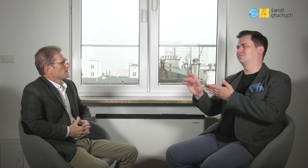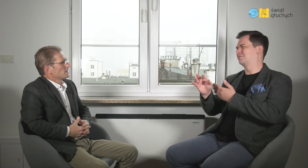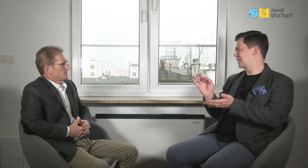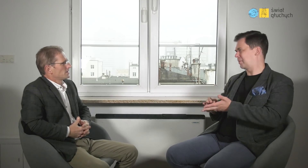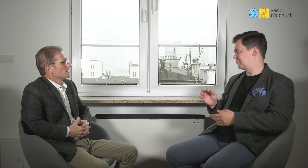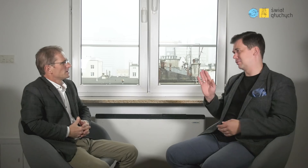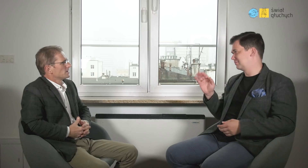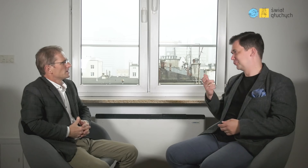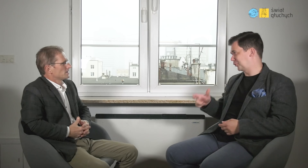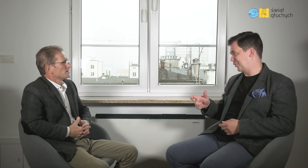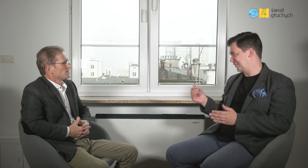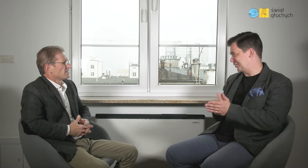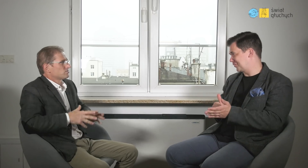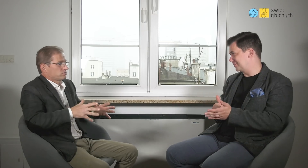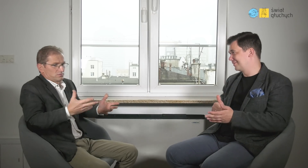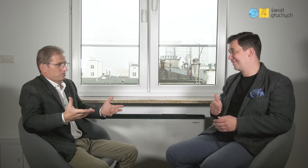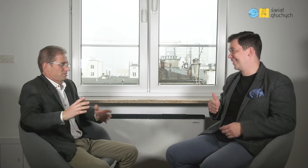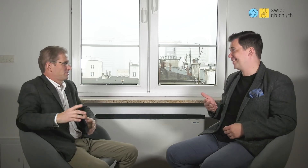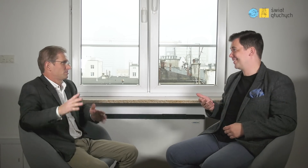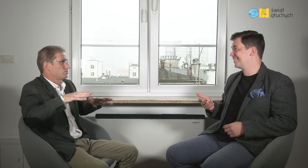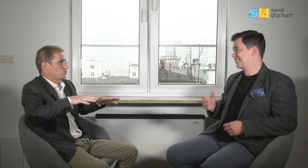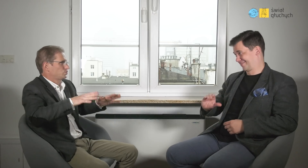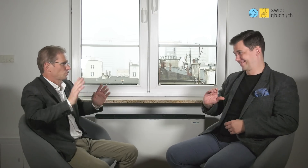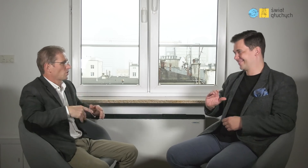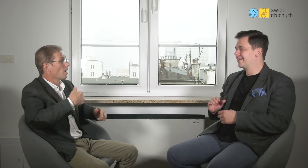there's certainly a lot of it and you're sending 100, 1,000 letters each. Yes, we write a lot.